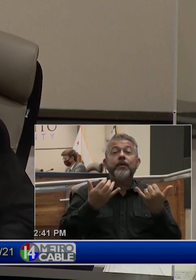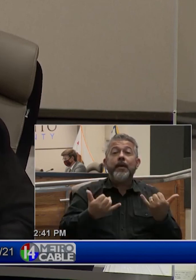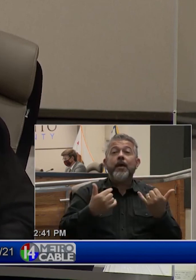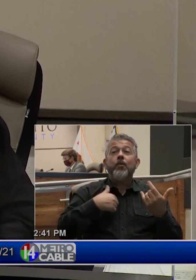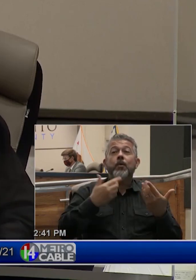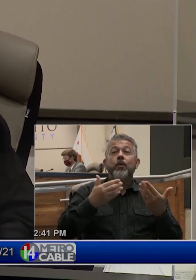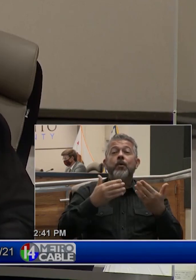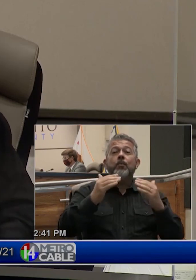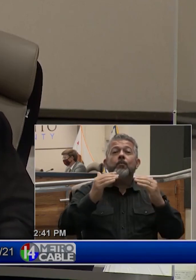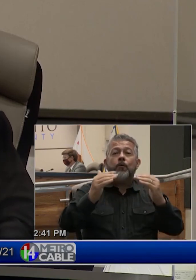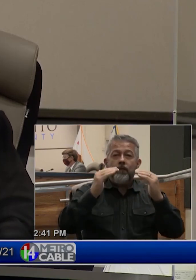AND AT THIS TIME MOVE ON TO NEXT ITEM. ITEM. >> OKAY.